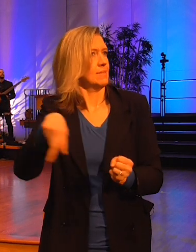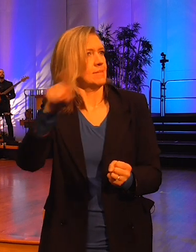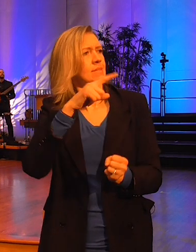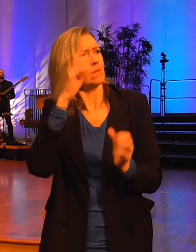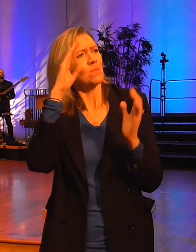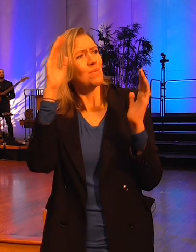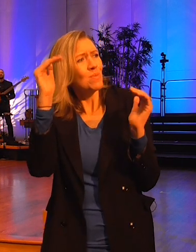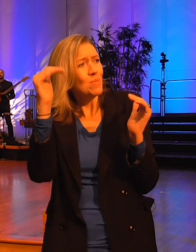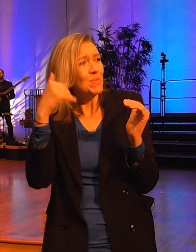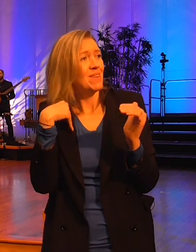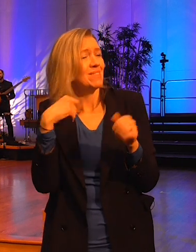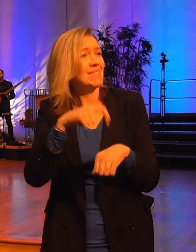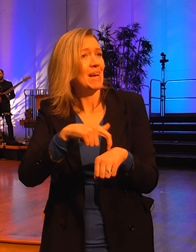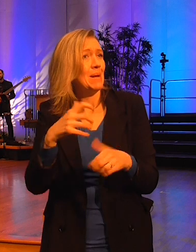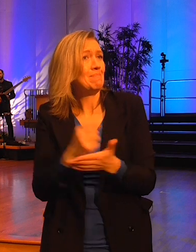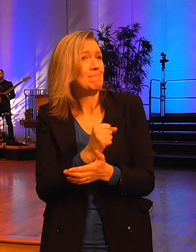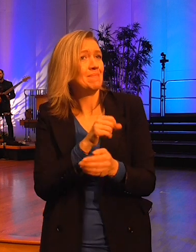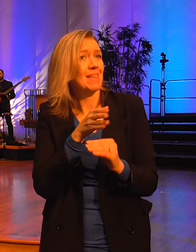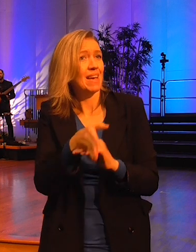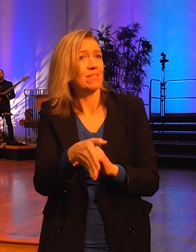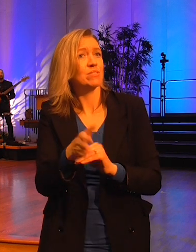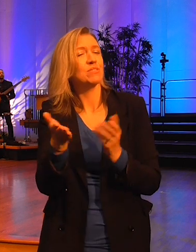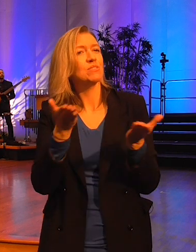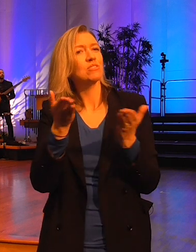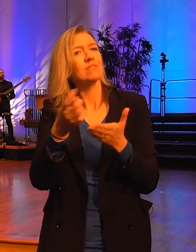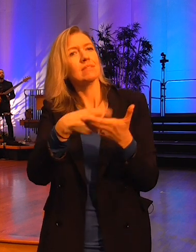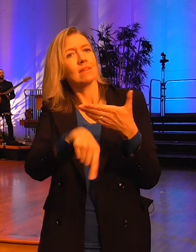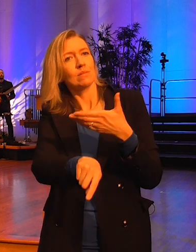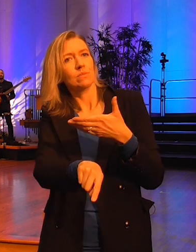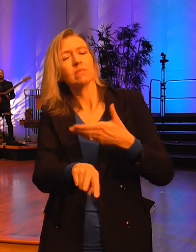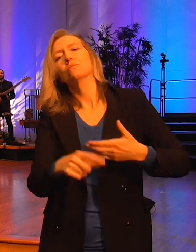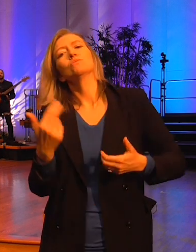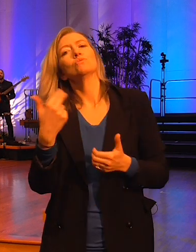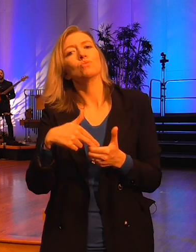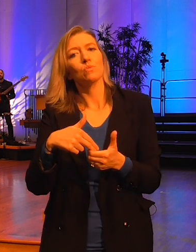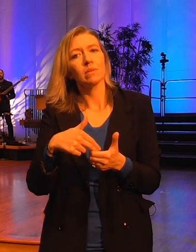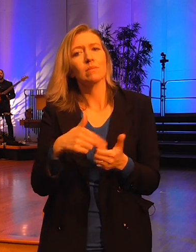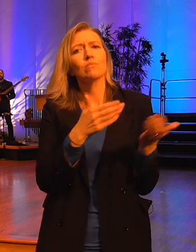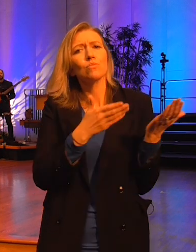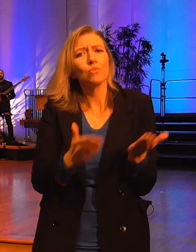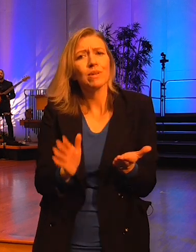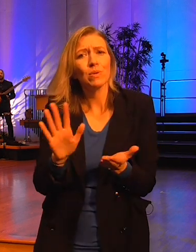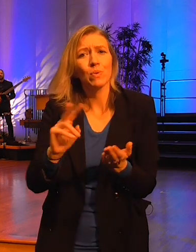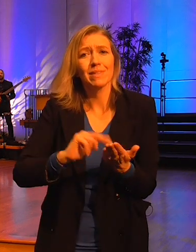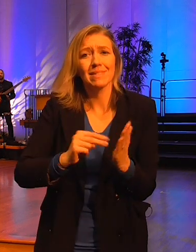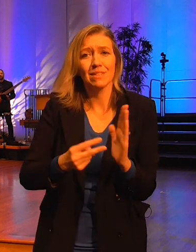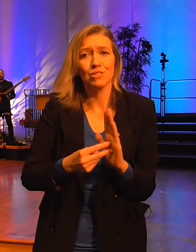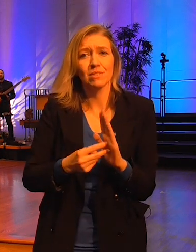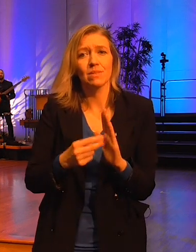come after the service next week and join us and bring your intention and we will go for it thank